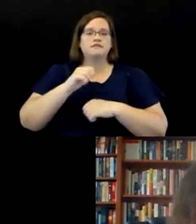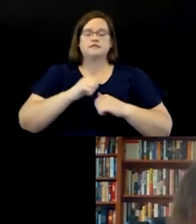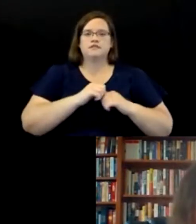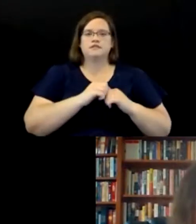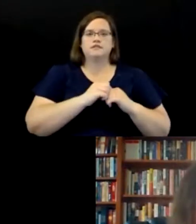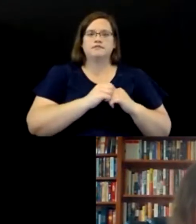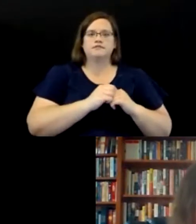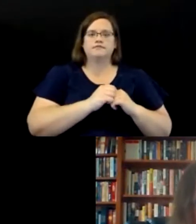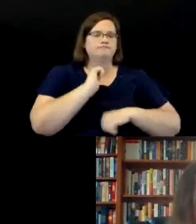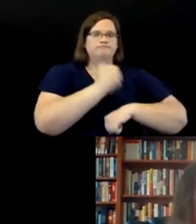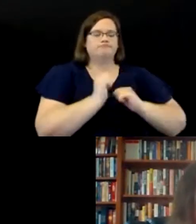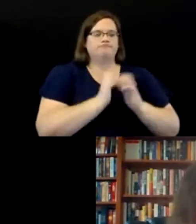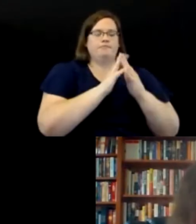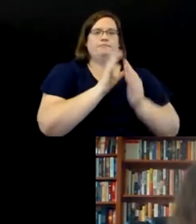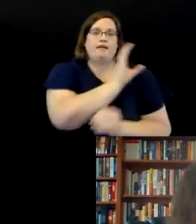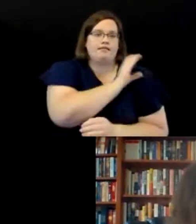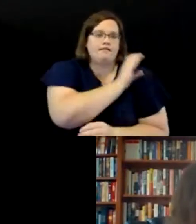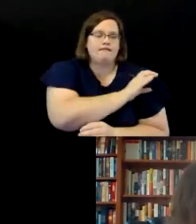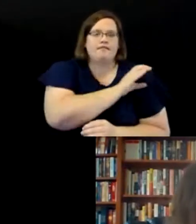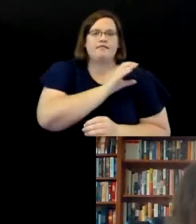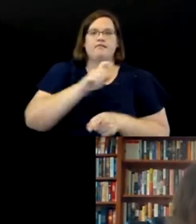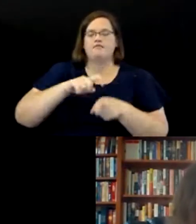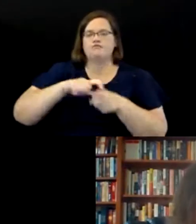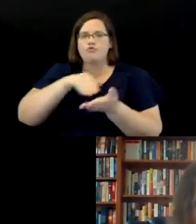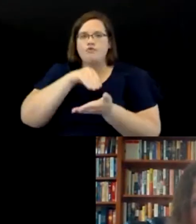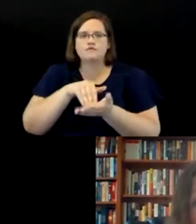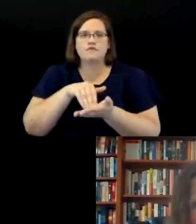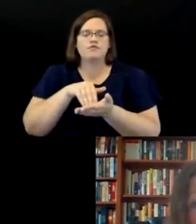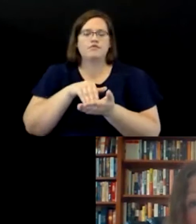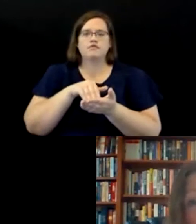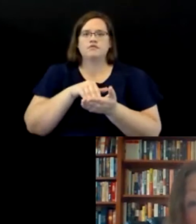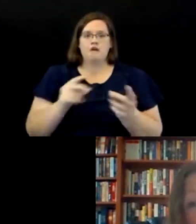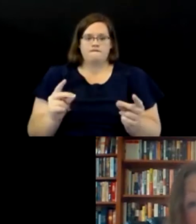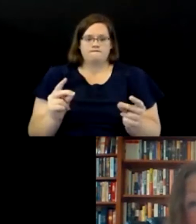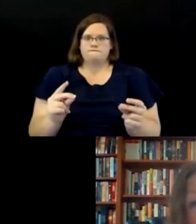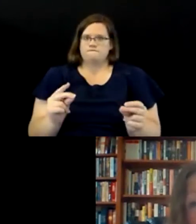data systems at lightning speed with remarkable success overall. Thousands